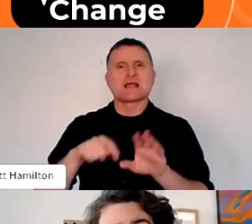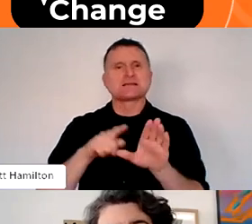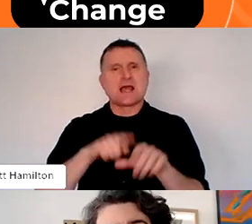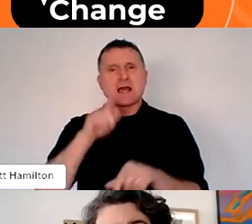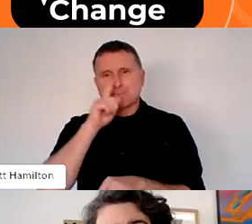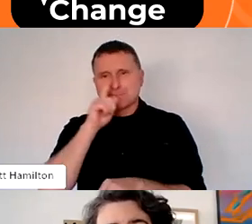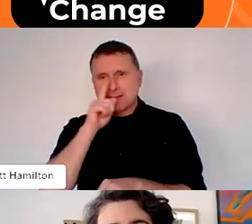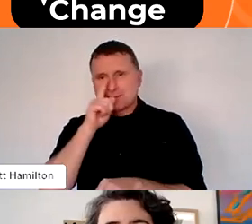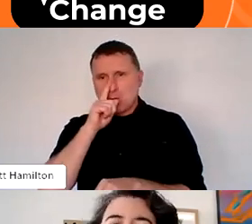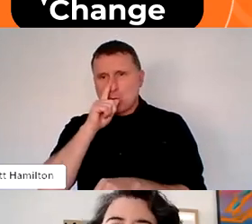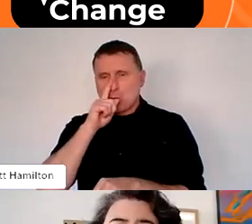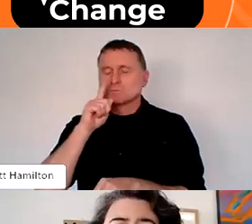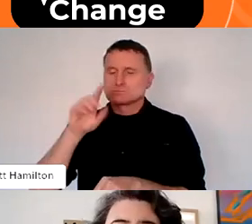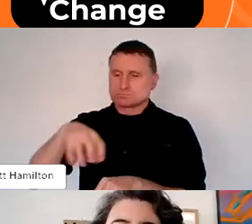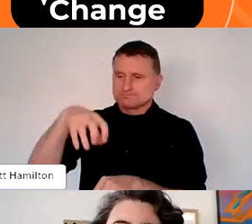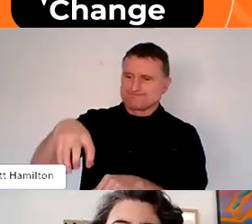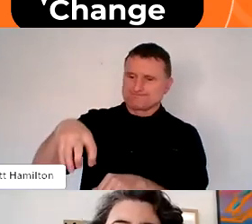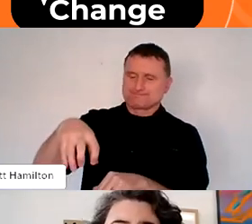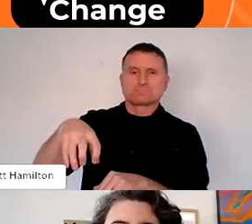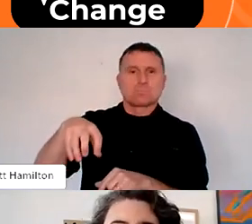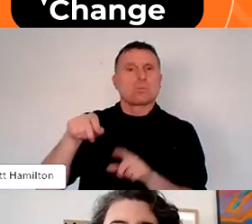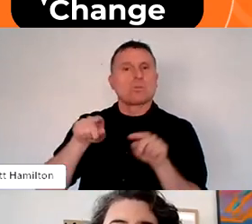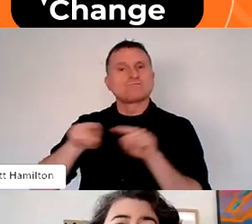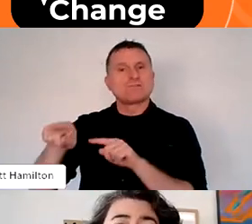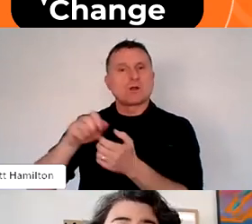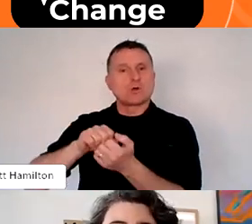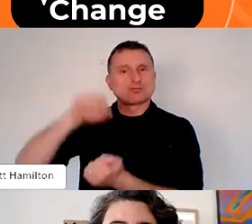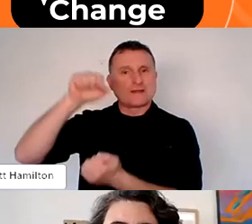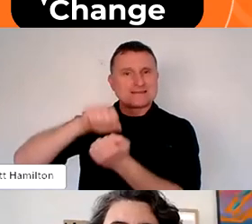the Rights of the Child, in Te Tiriti o Waitangi and other international